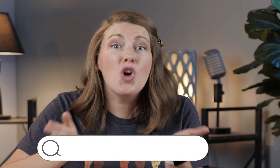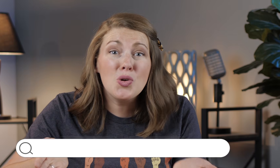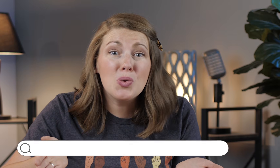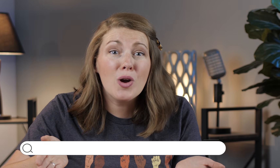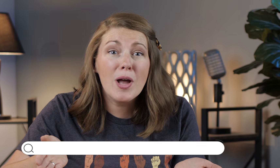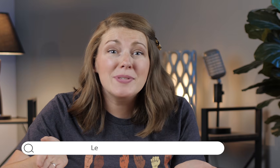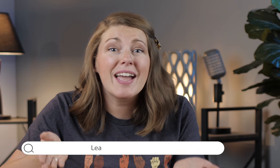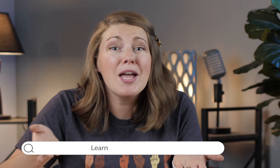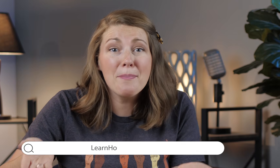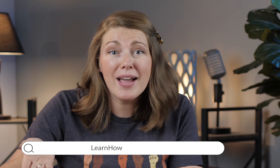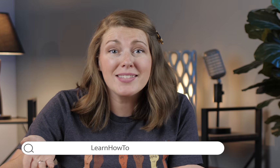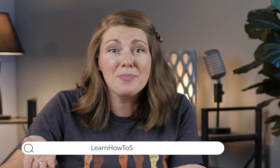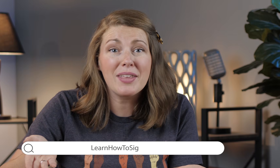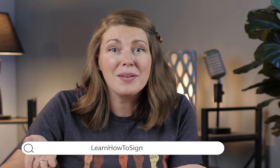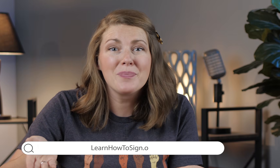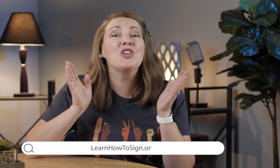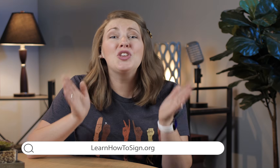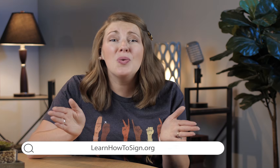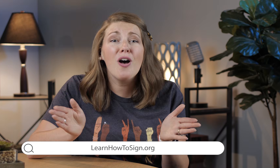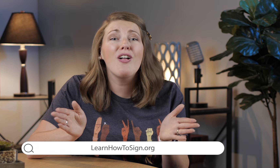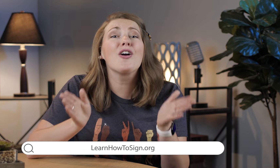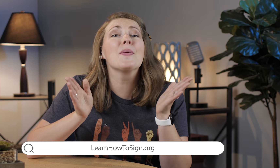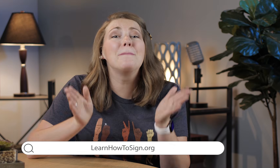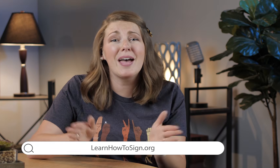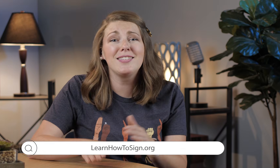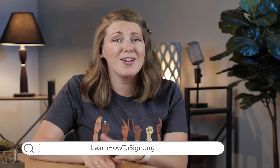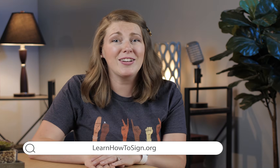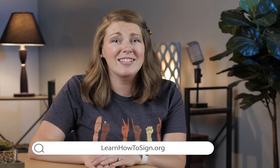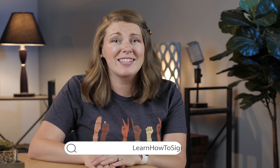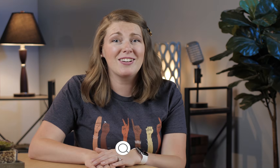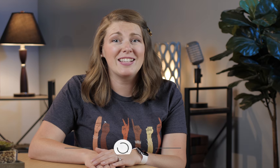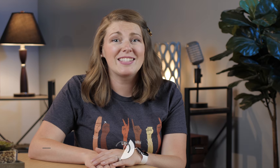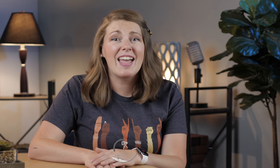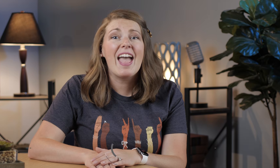go to our website and buy something. You all are the best audience there is